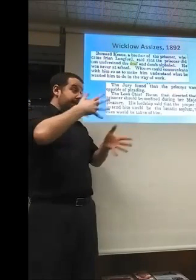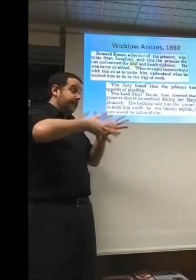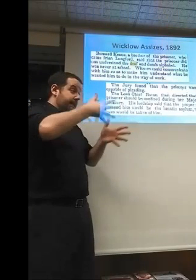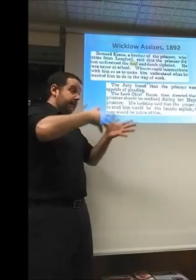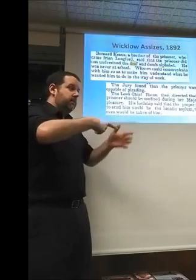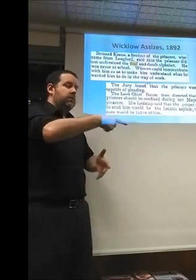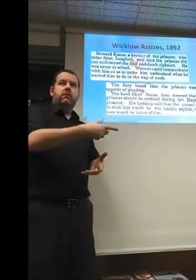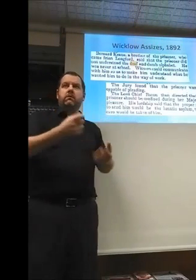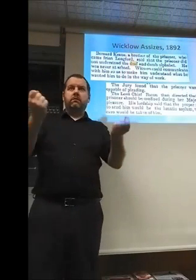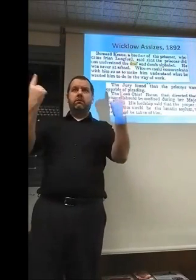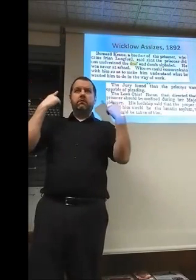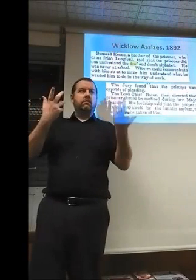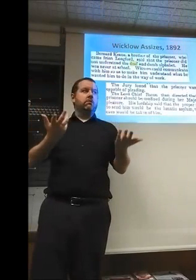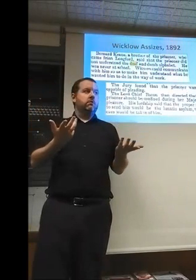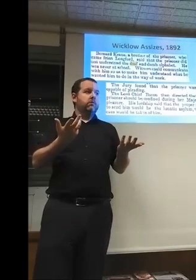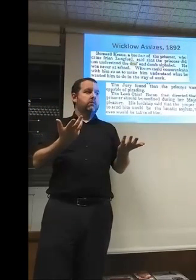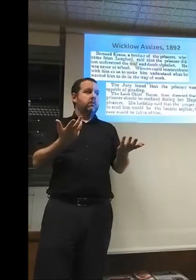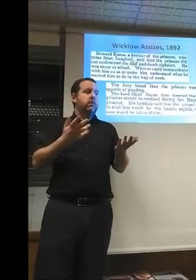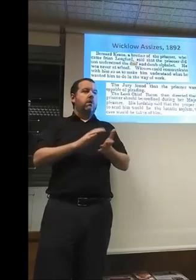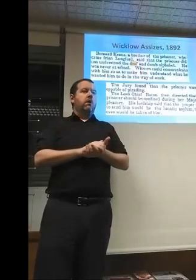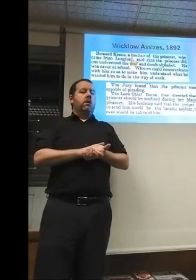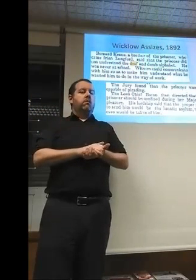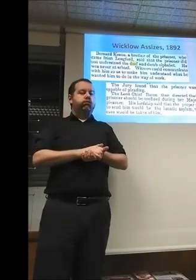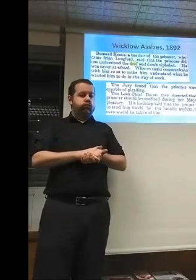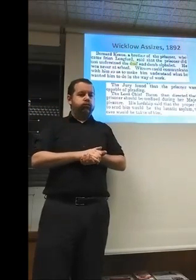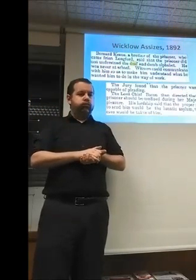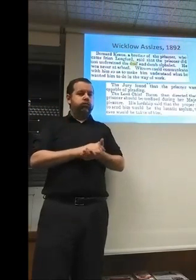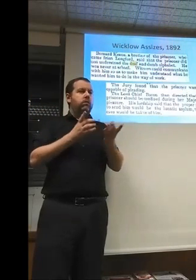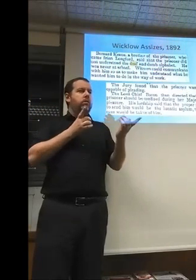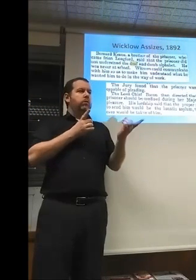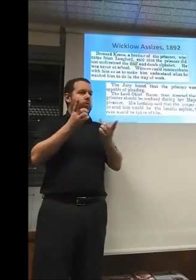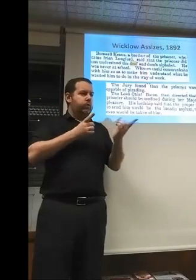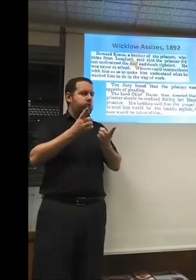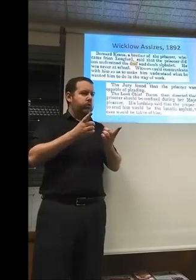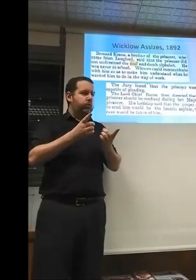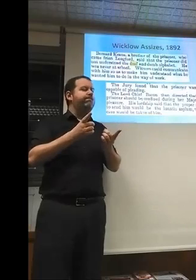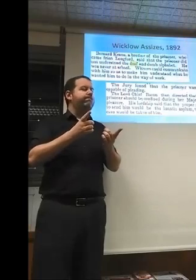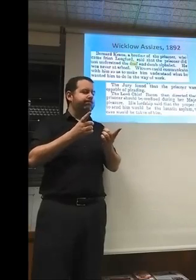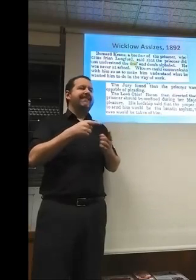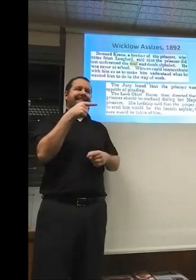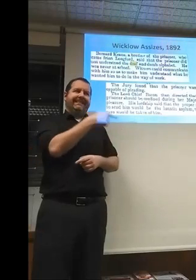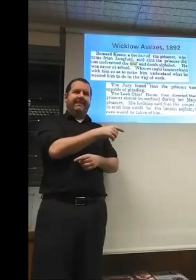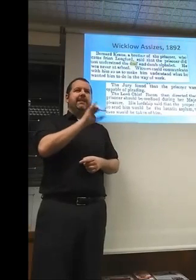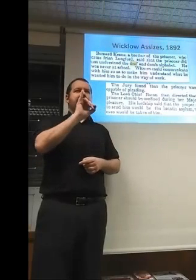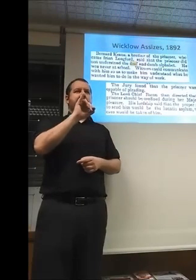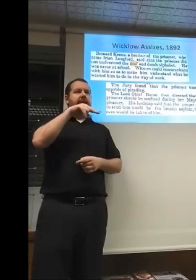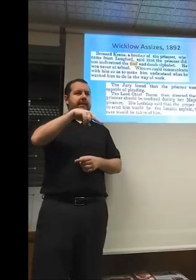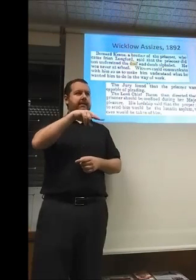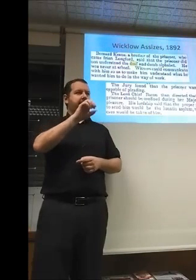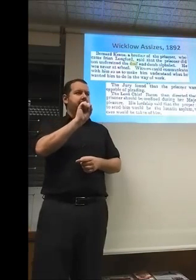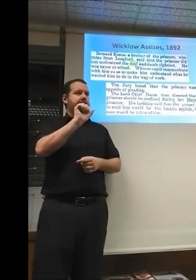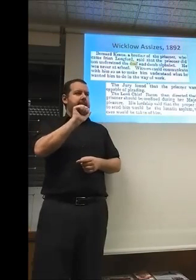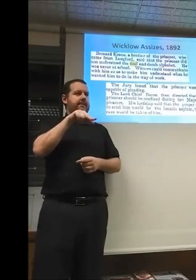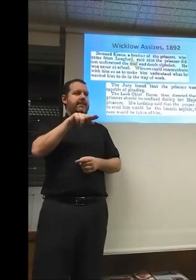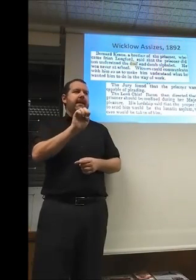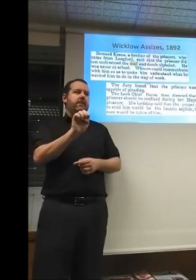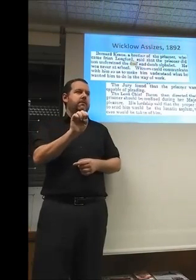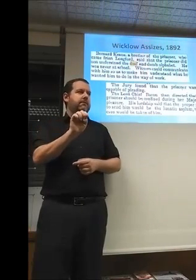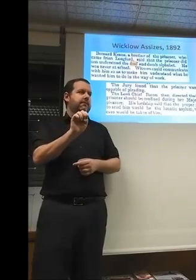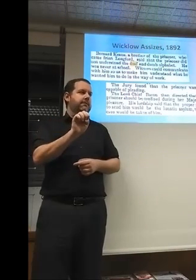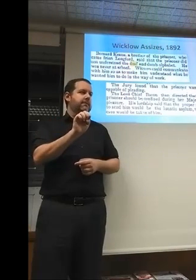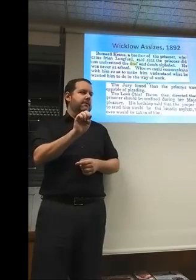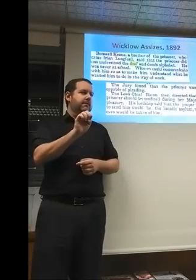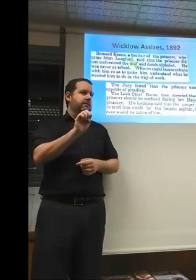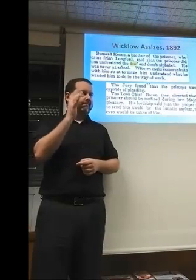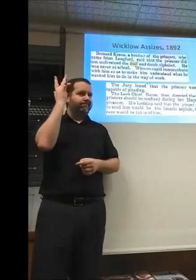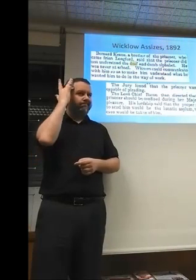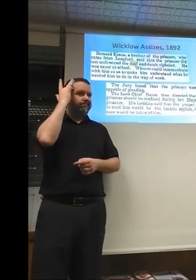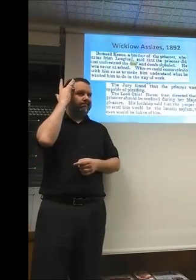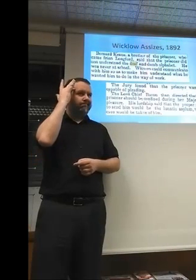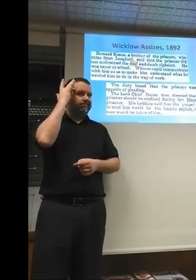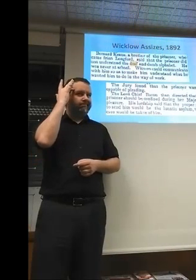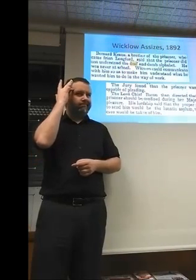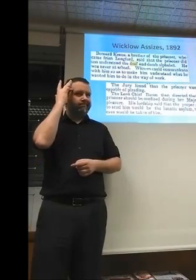Born around the 1850s and he went to Cabra in St Josephs then he came back to Tullamore